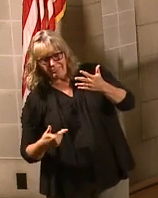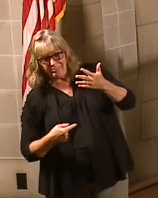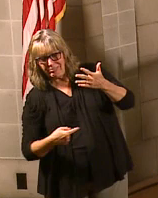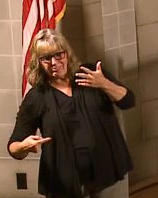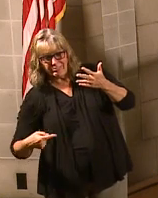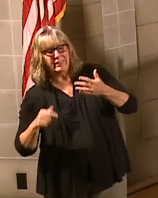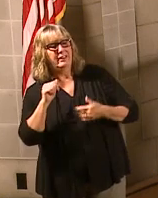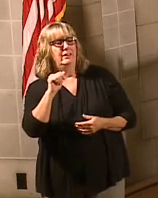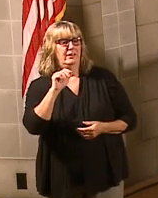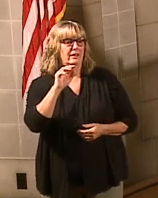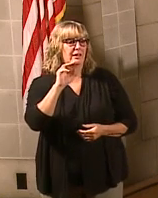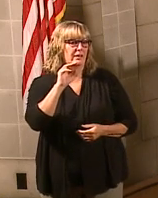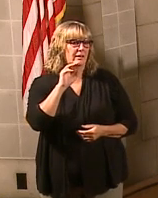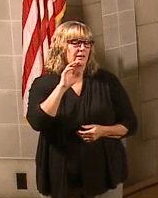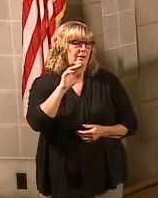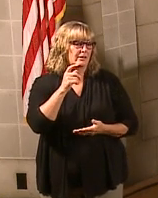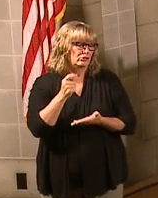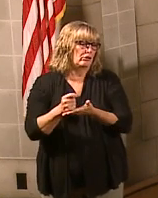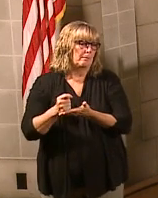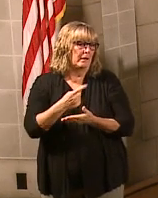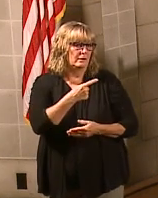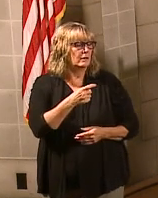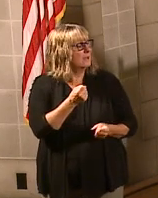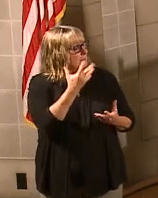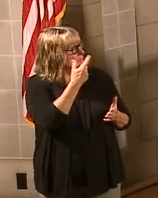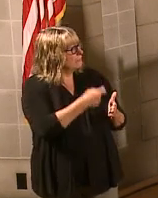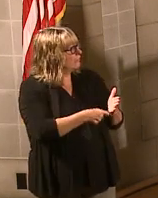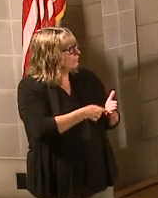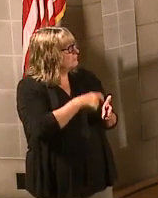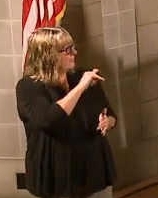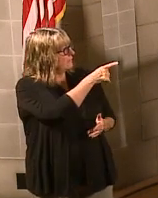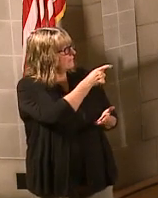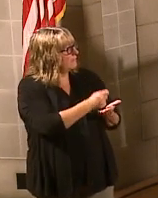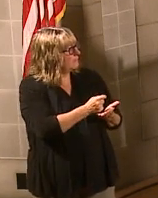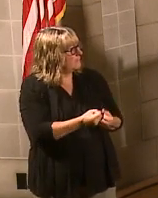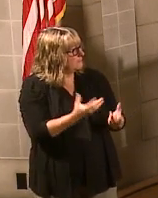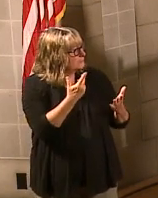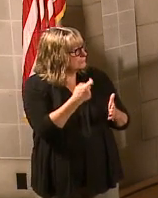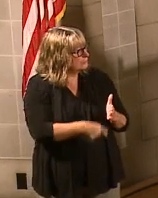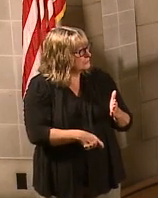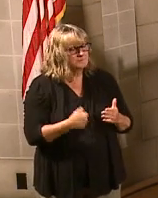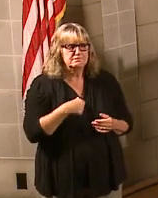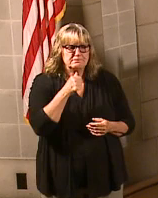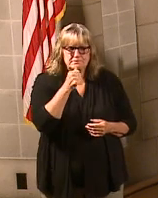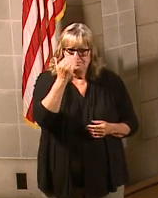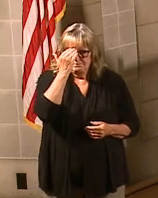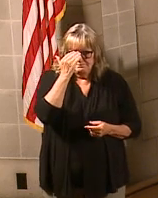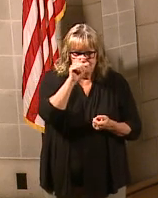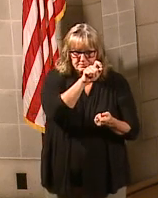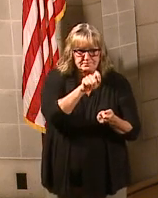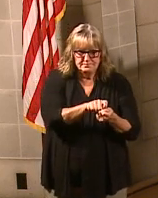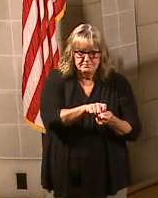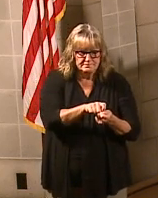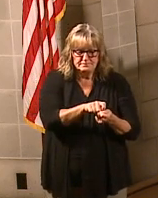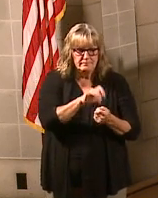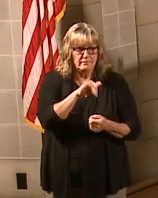ONES, I WOULD SAY NINE ARE THE VACCINE AND TEN MIGHT BE THE